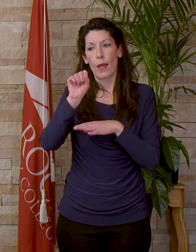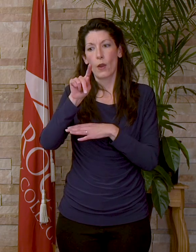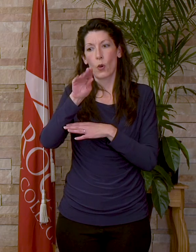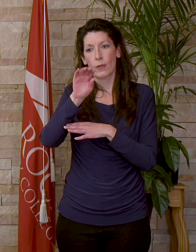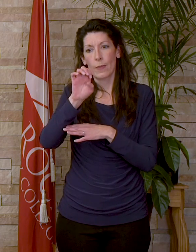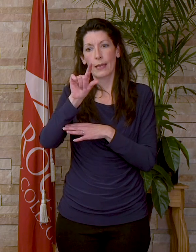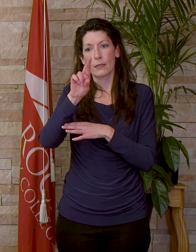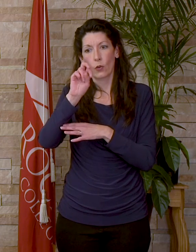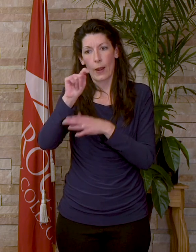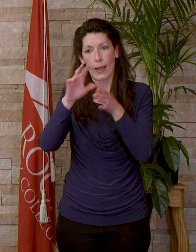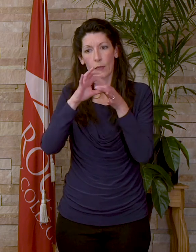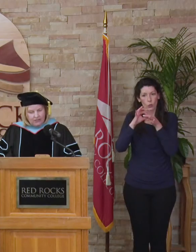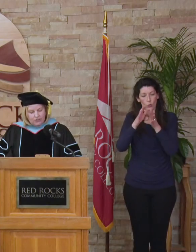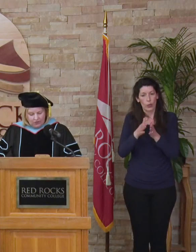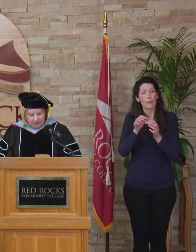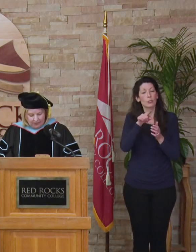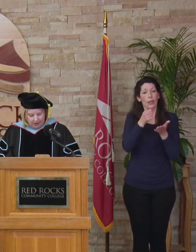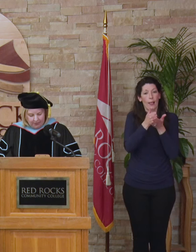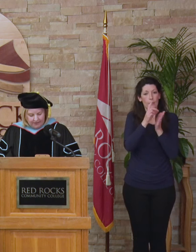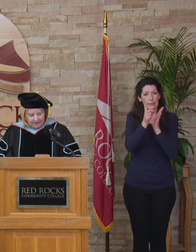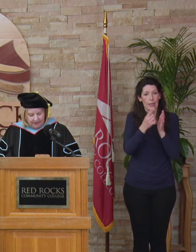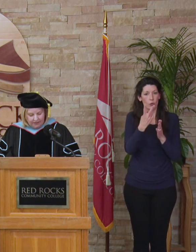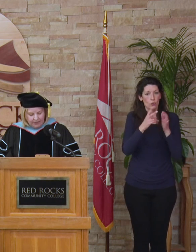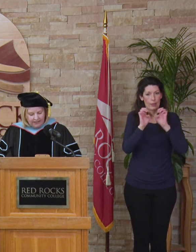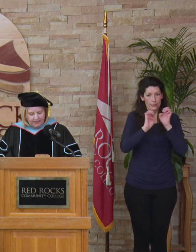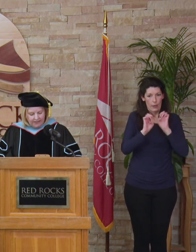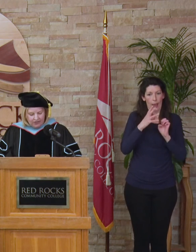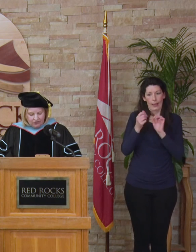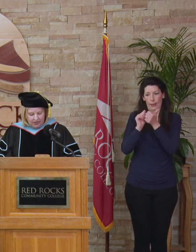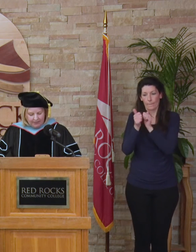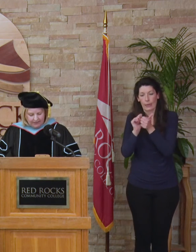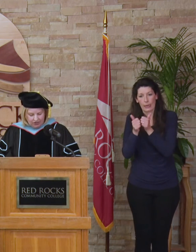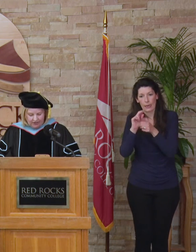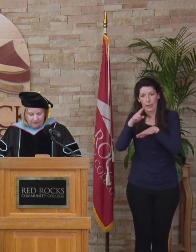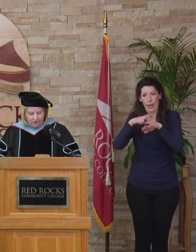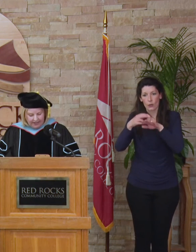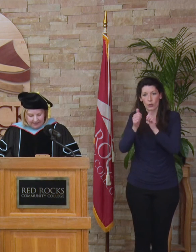Cassidy helped design and create two experiments and competed in the national competition for NASA.